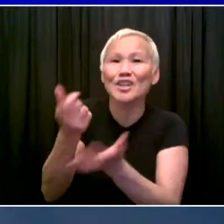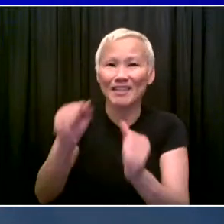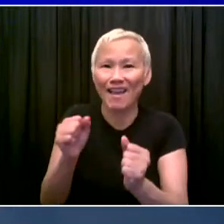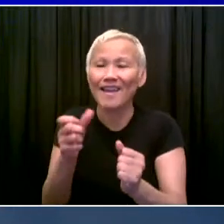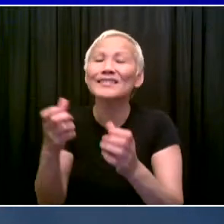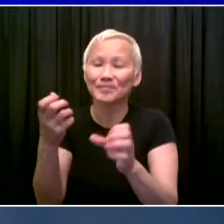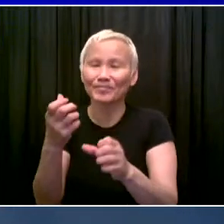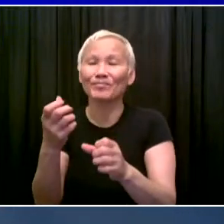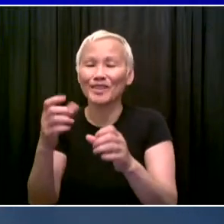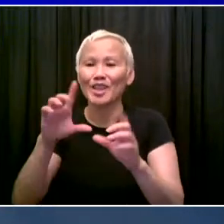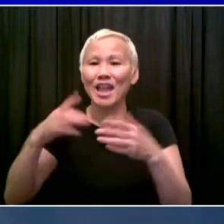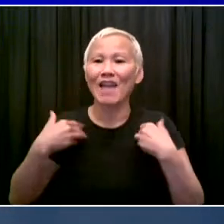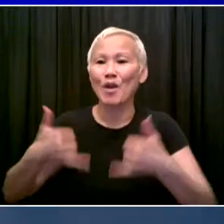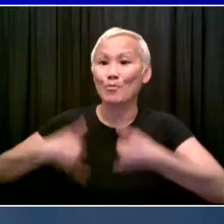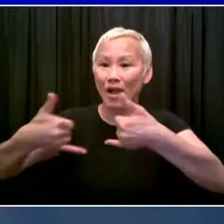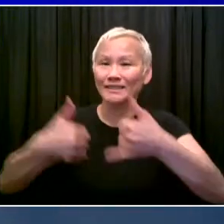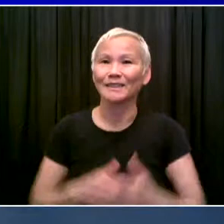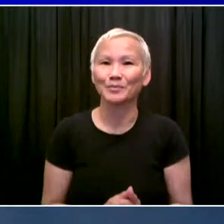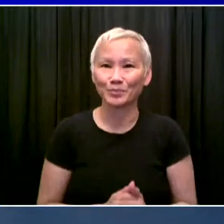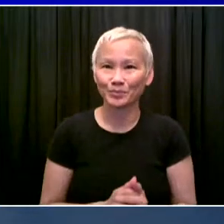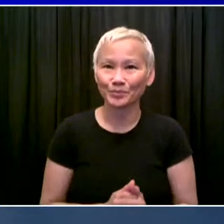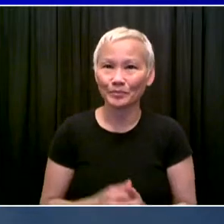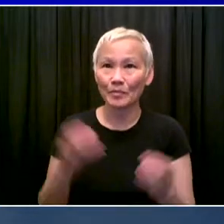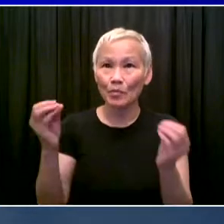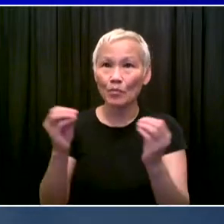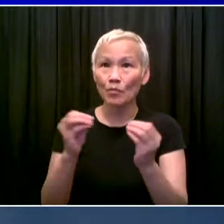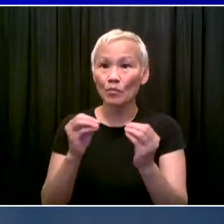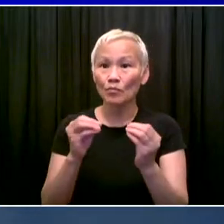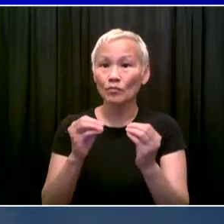GOING UP SO WE HAVE INCREDIBLE CONTESTS CONTINUING. WE HAVE $2500